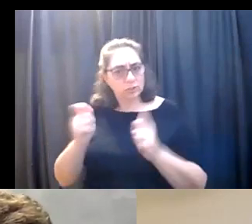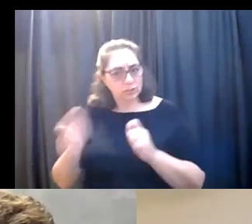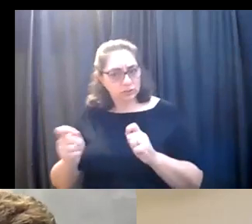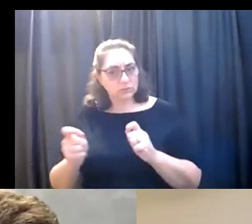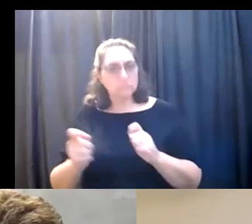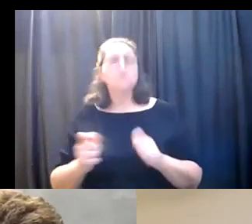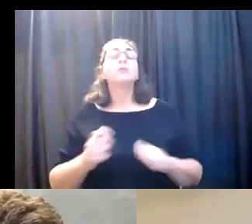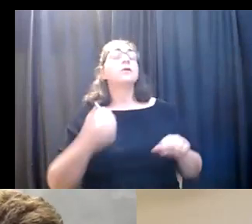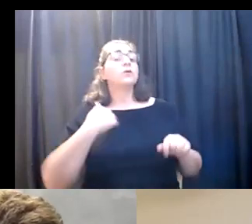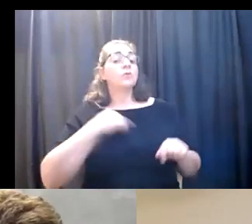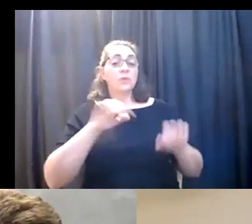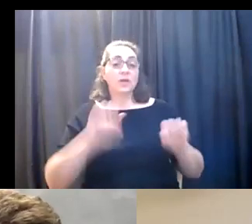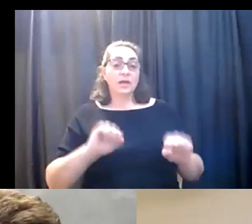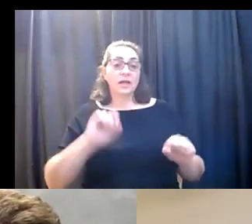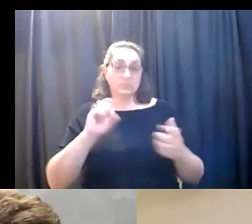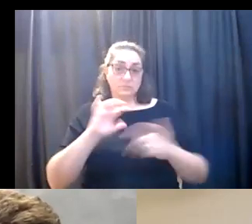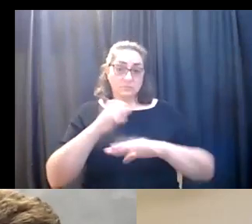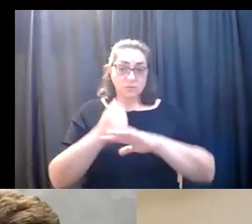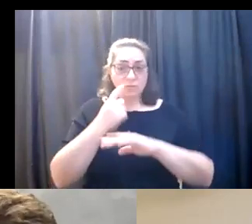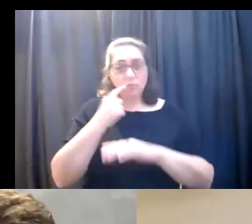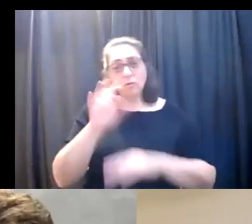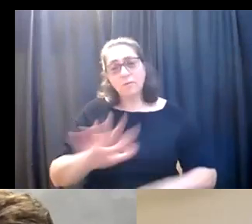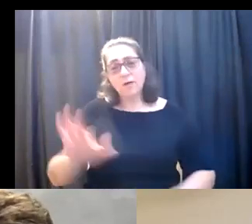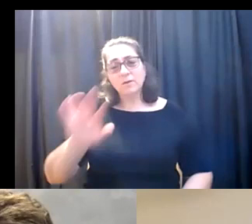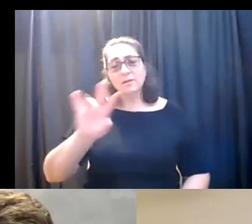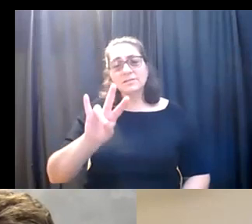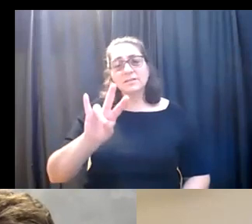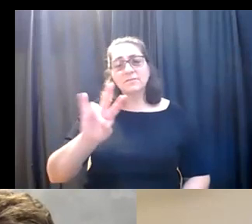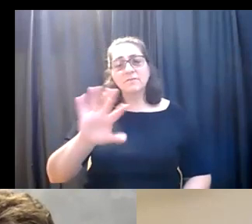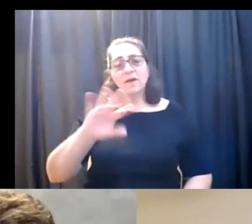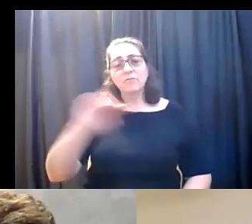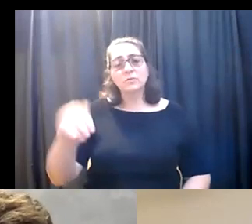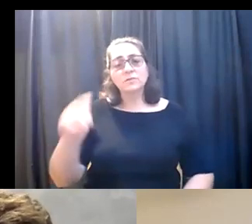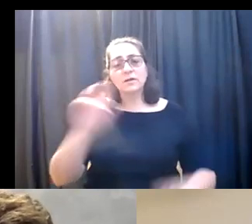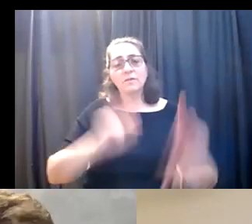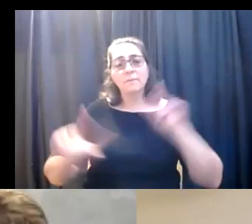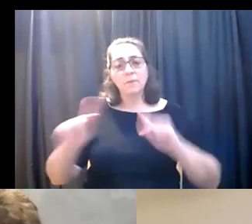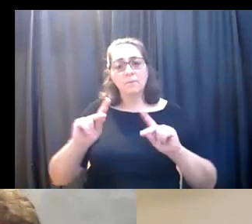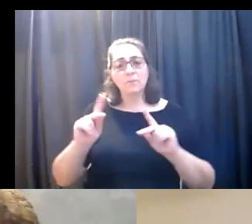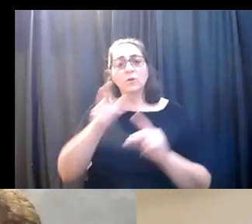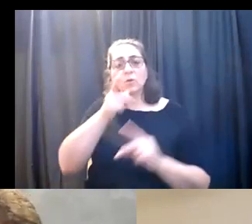for you. Someone said they understand they can ask a provider to remove their their mask.